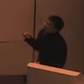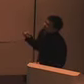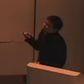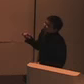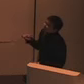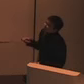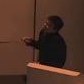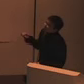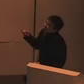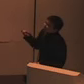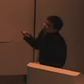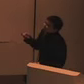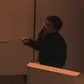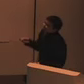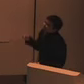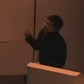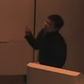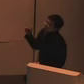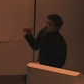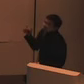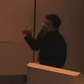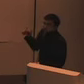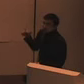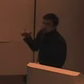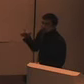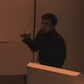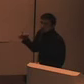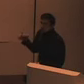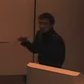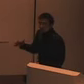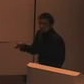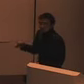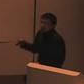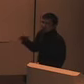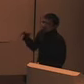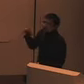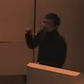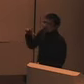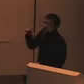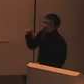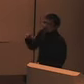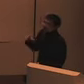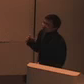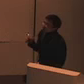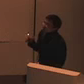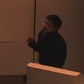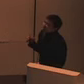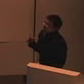of a box-in-box-in-box system by using this solid box with many, many openings.